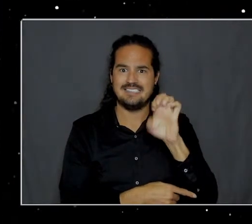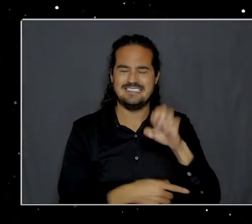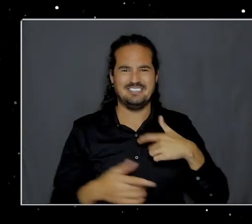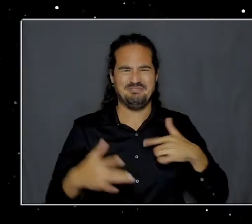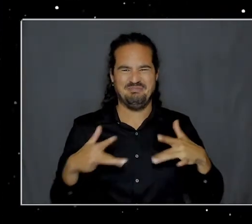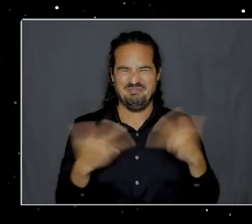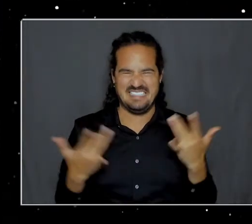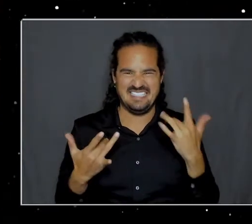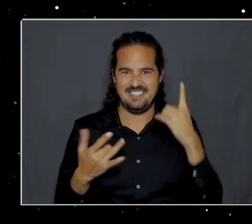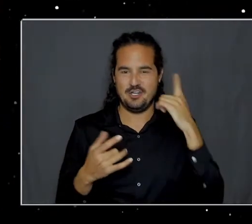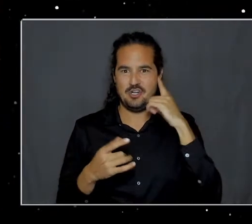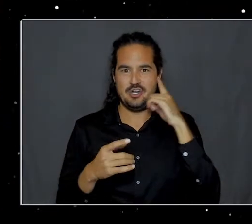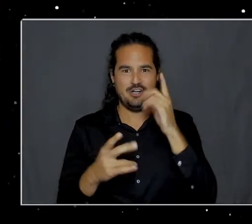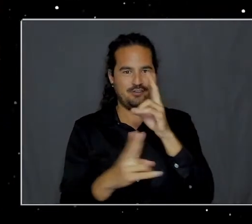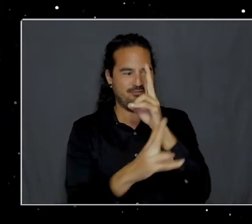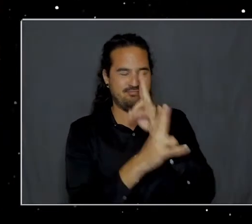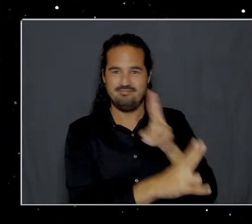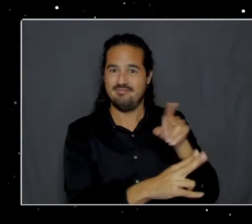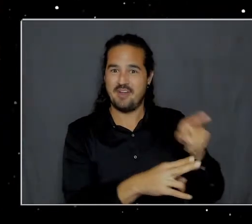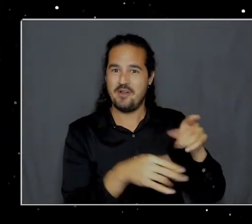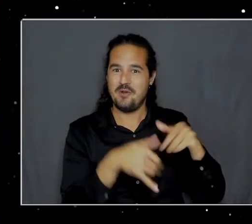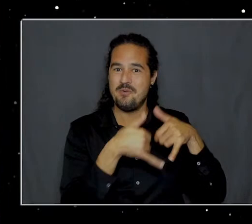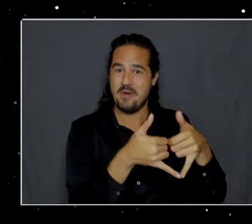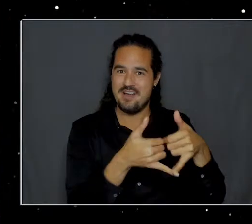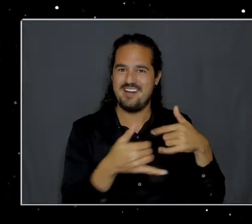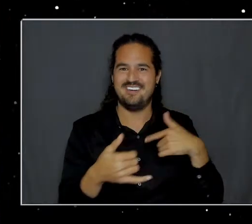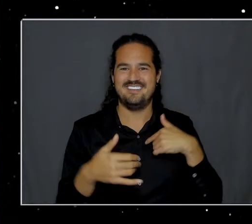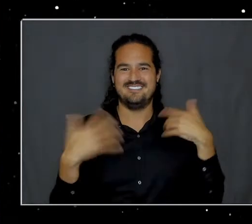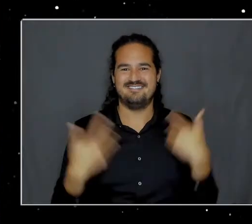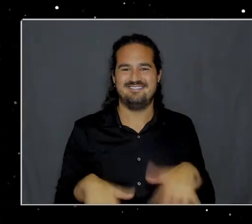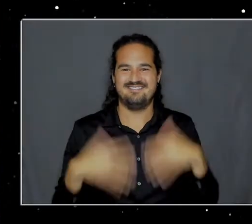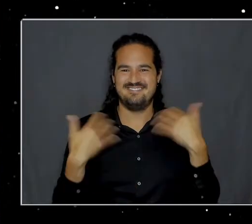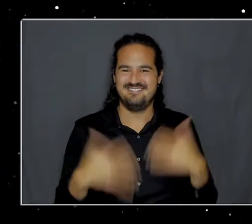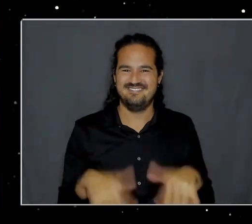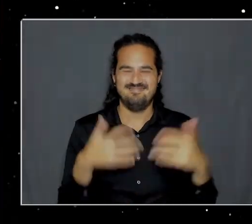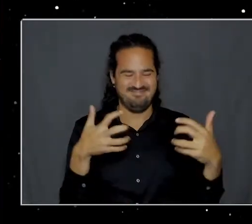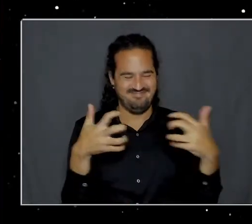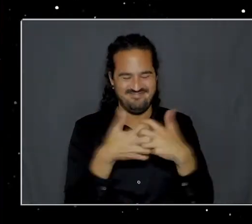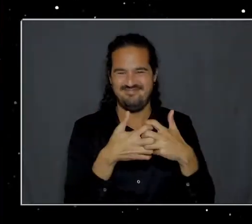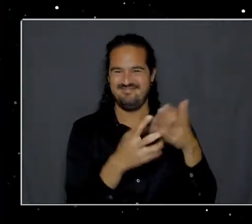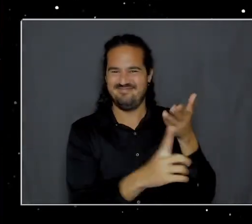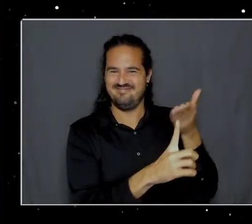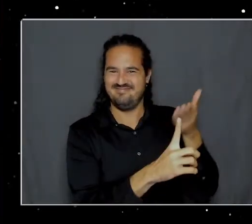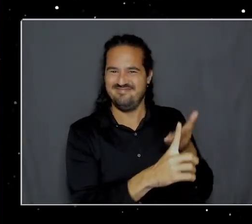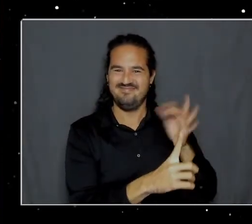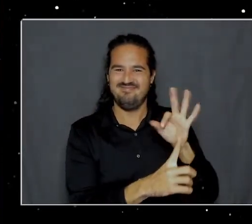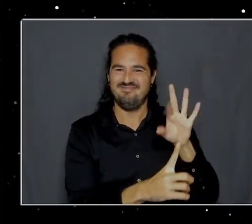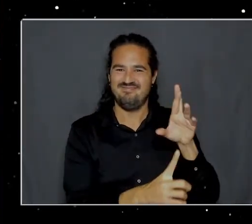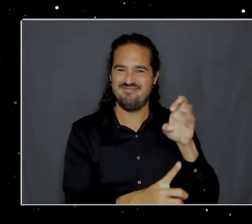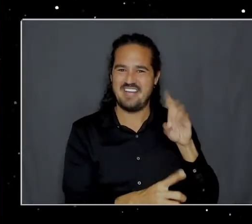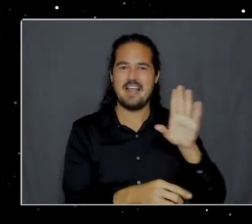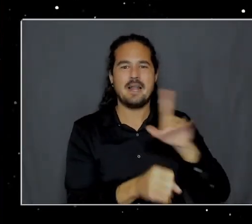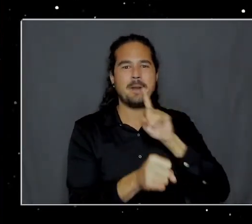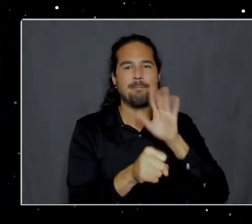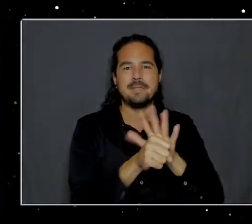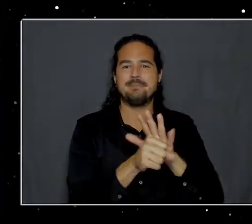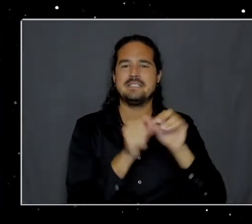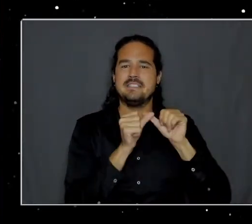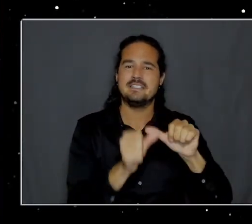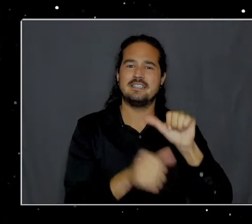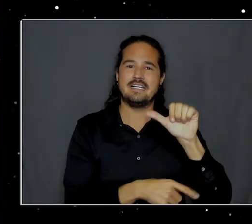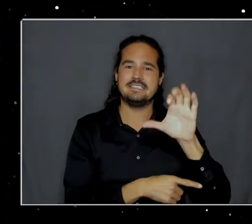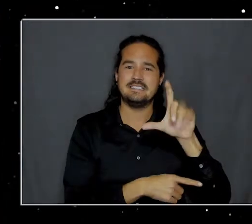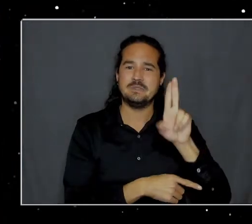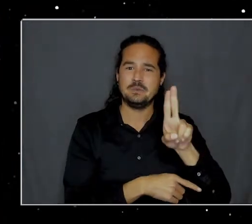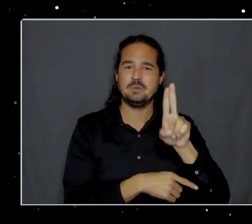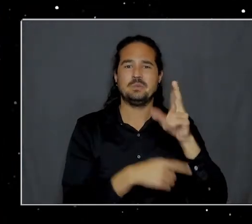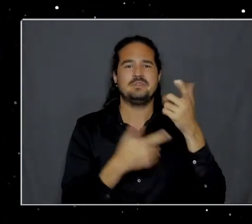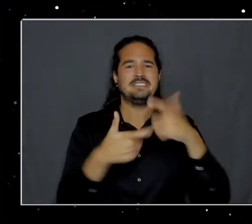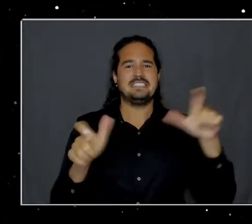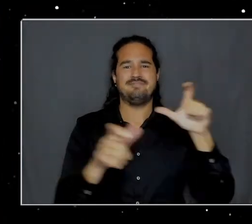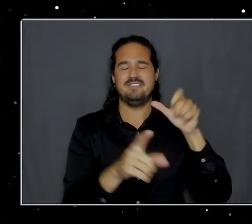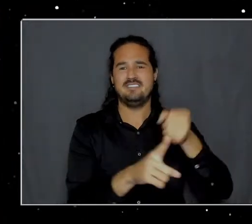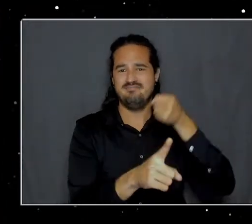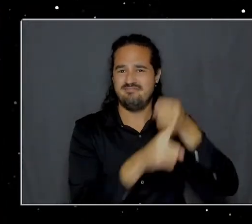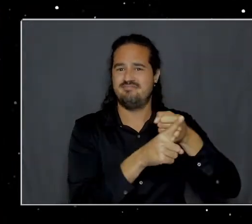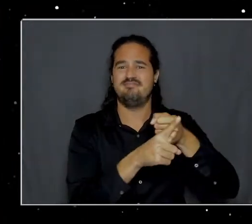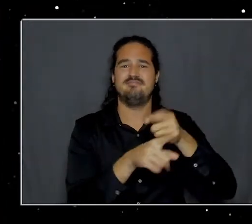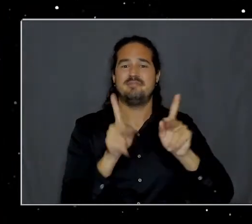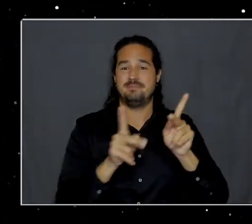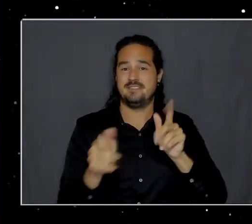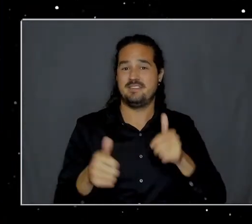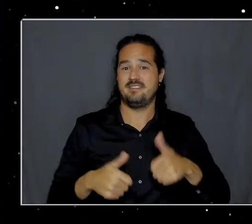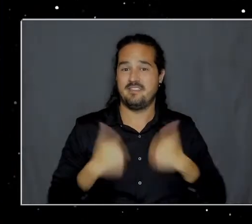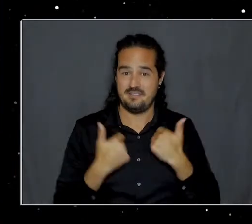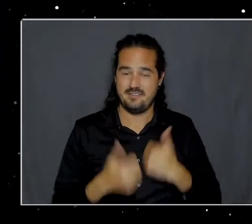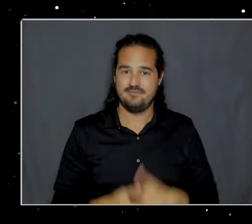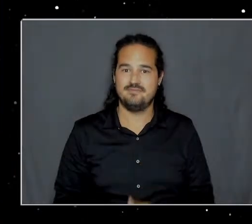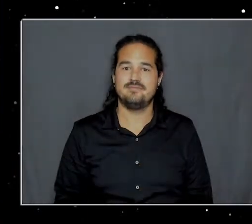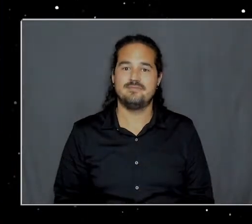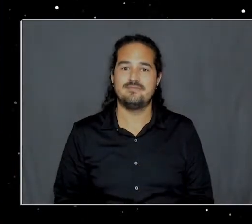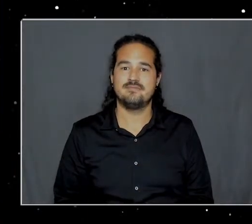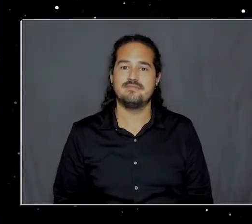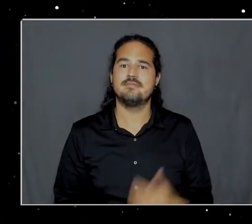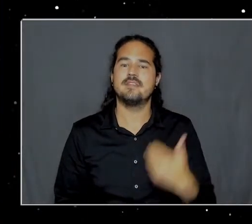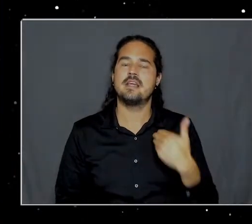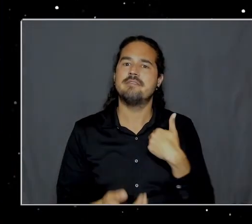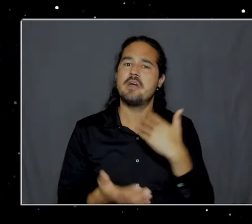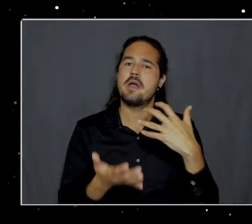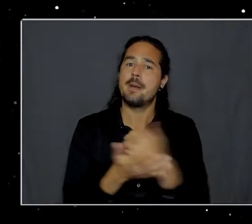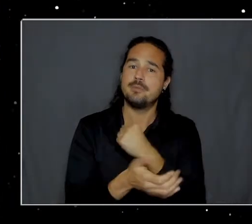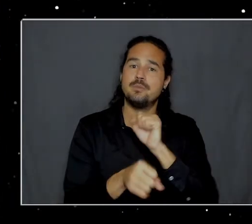WILLIAM O. DOUGLAS AWARD.